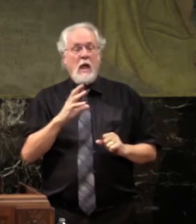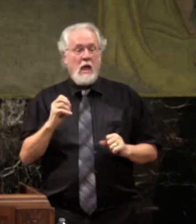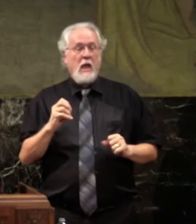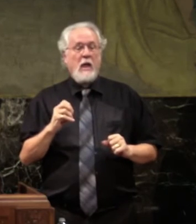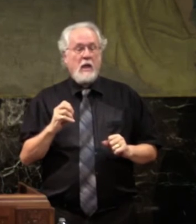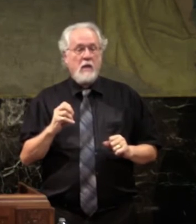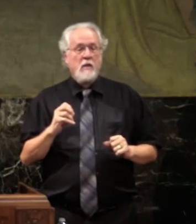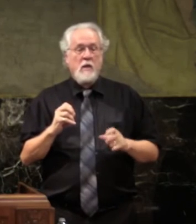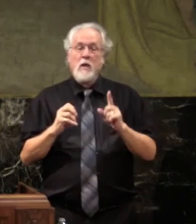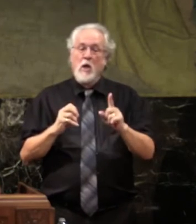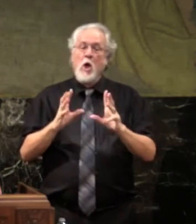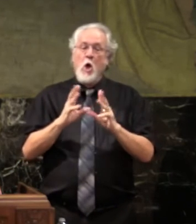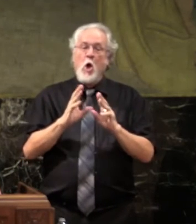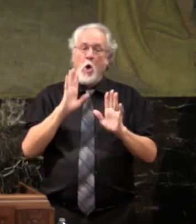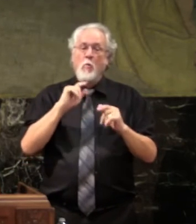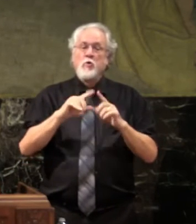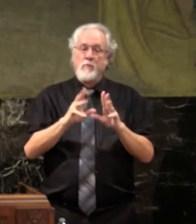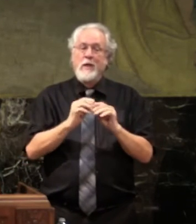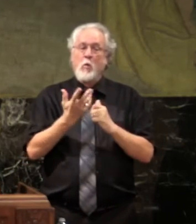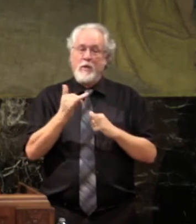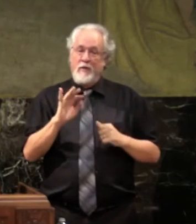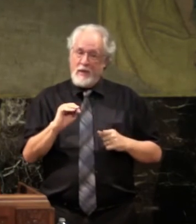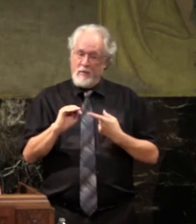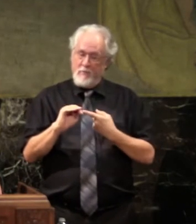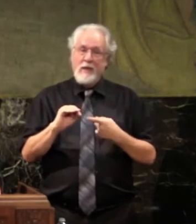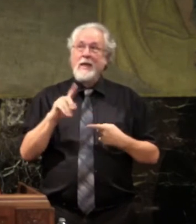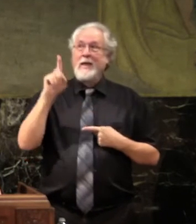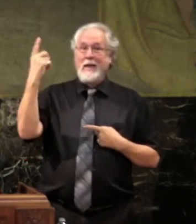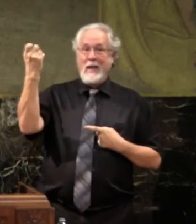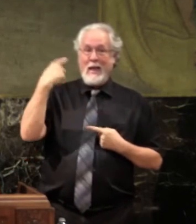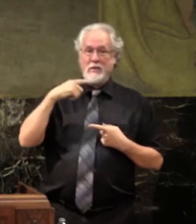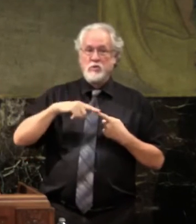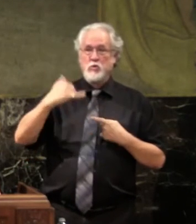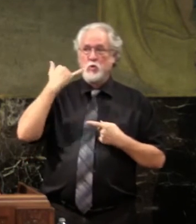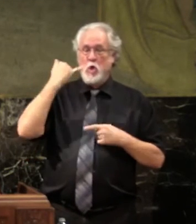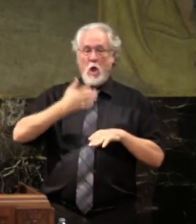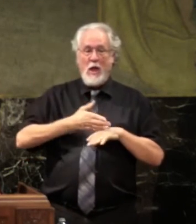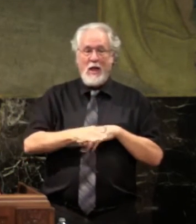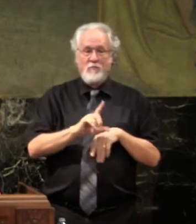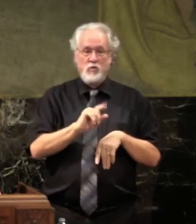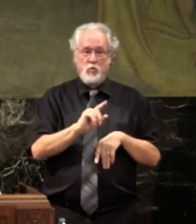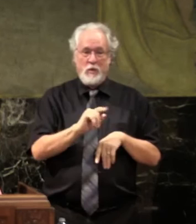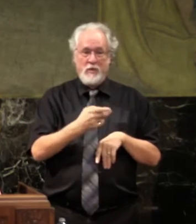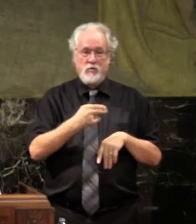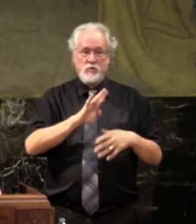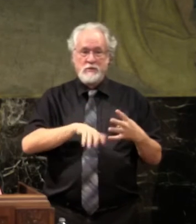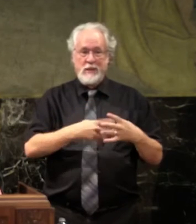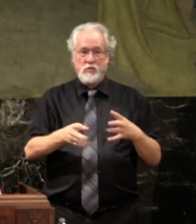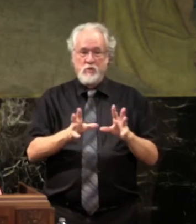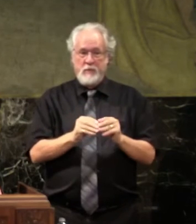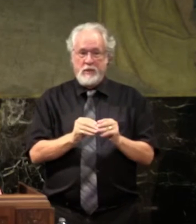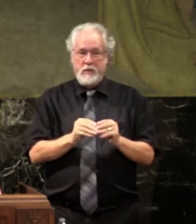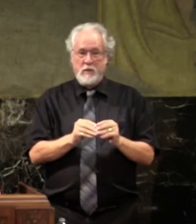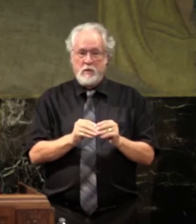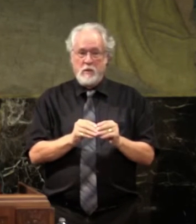hoped to meet with him what he asked me to do was call after the 20th and schedule a meeting I suspect he's gonna